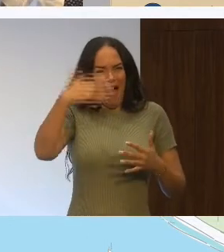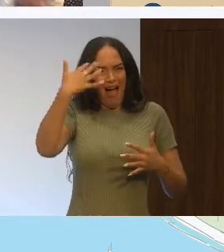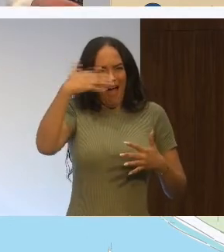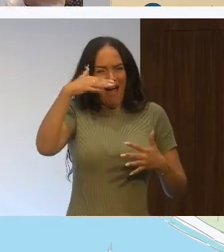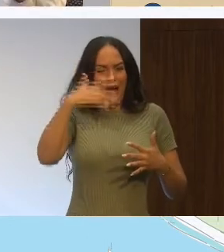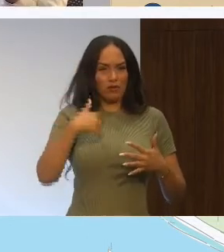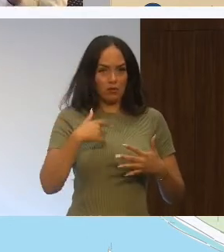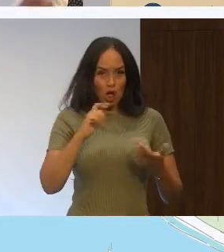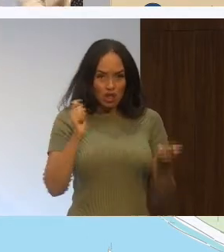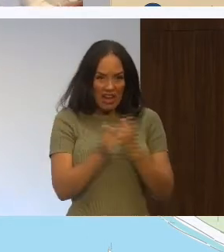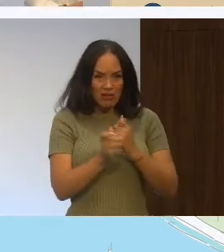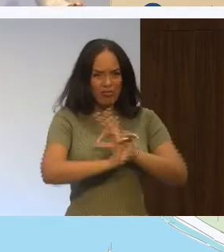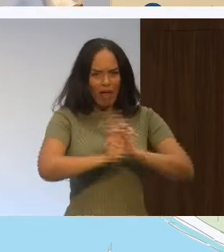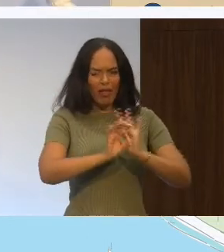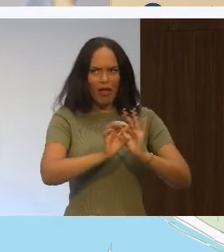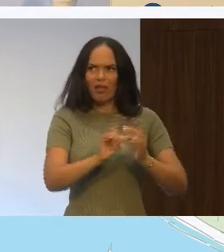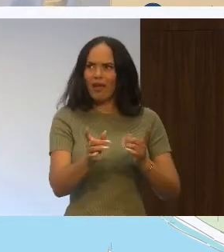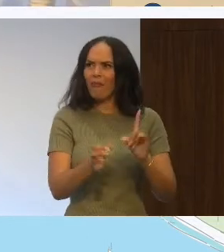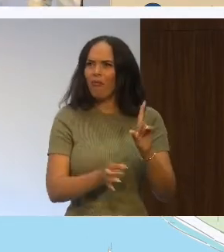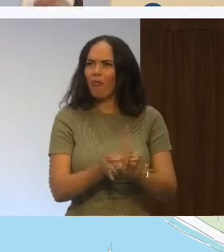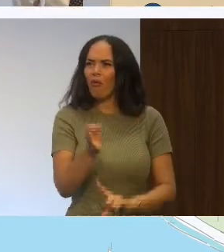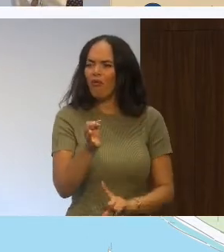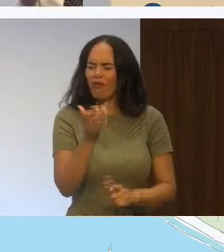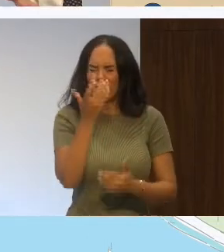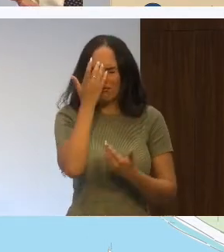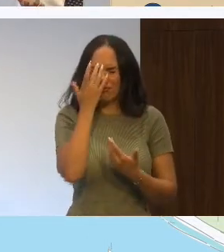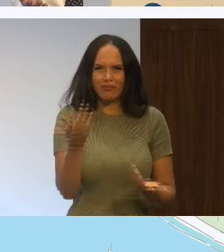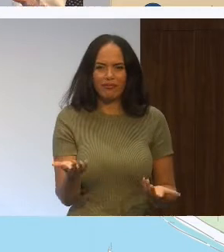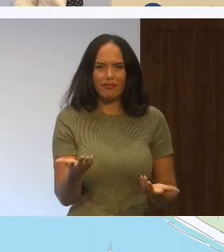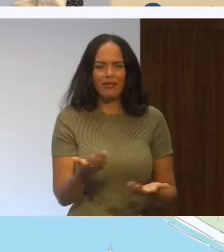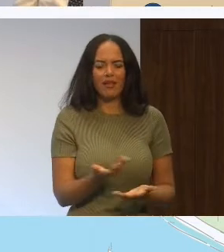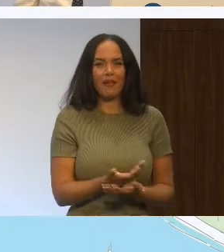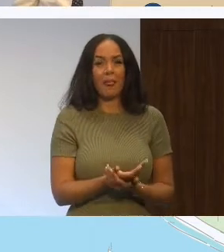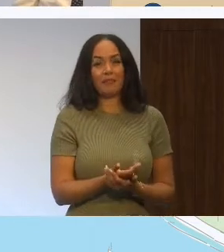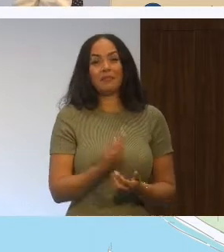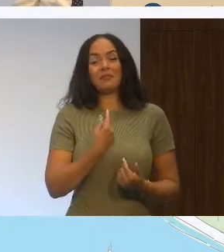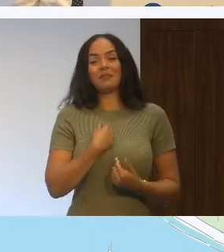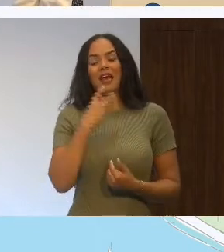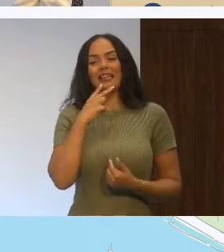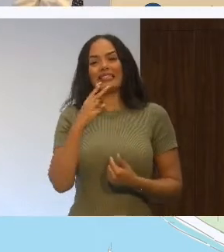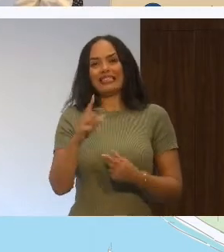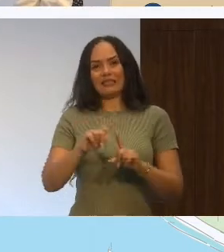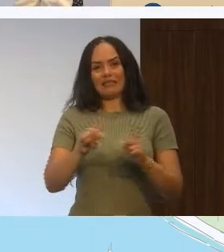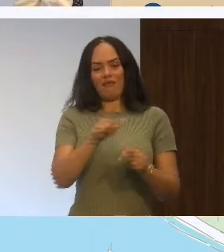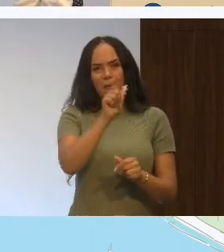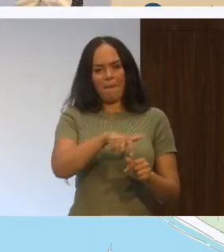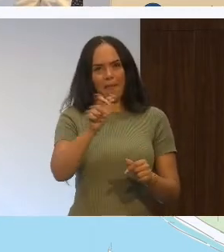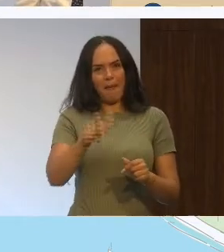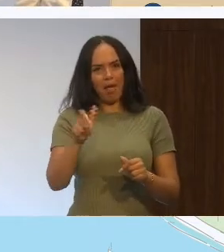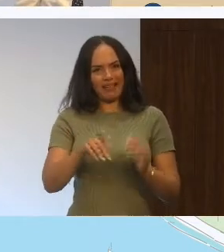And I know this is I'm a general neurologist. I see patients in lots of different stages of their lives. And sometimes we talk about that previous medical history and they'll say,